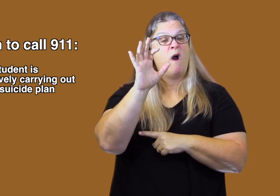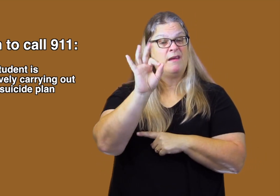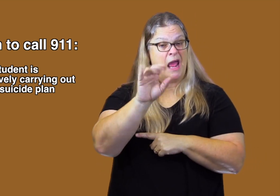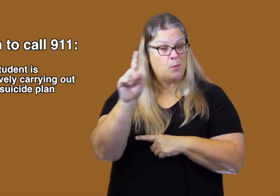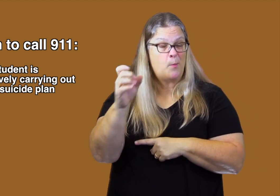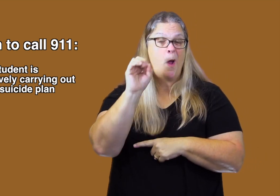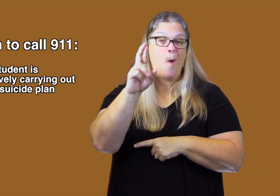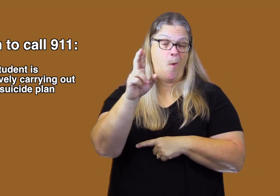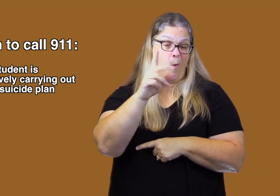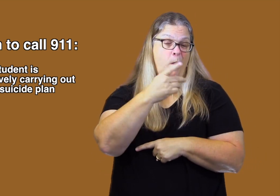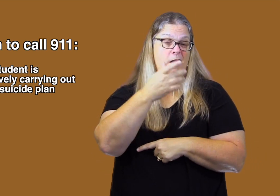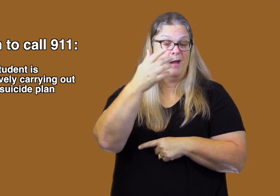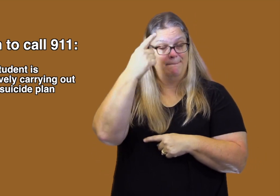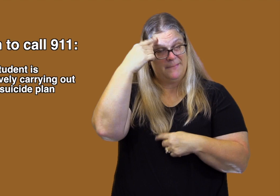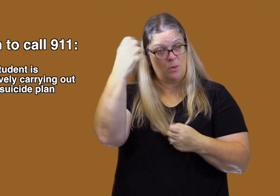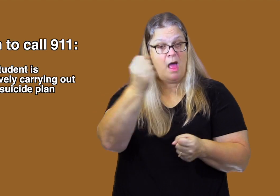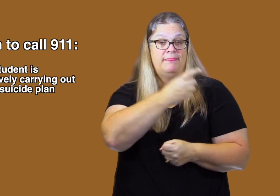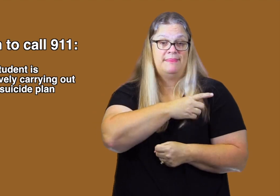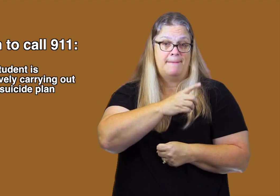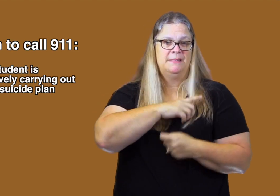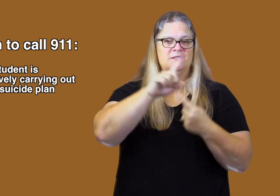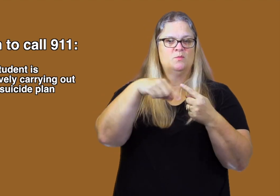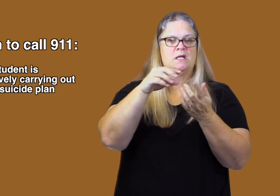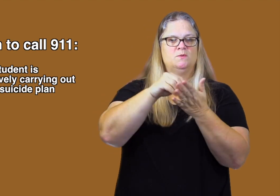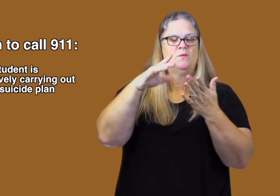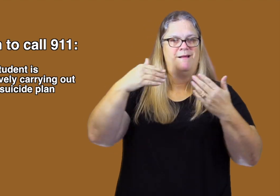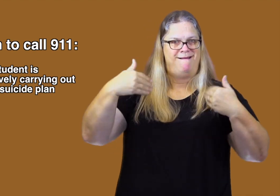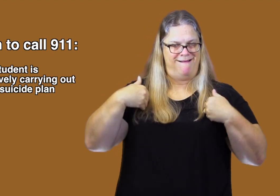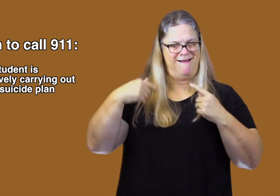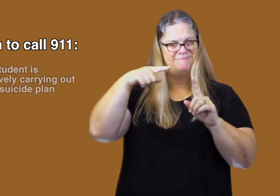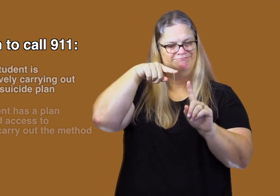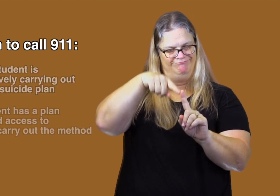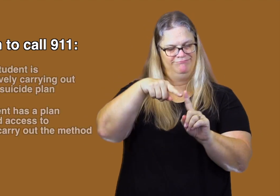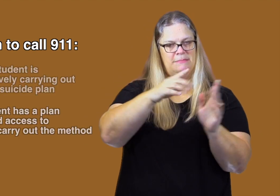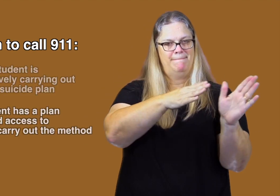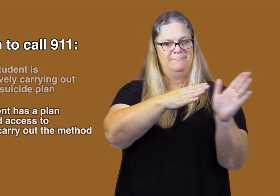You will need to call 911 or the mental health deputies, when a student has a plan,